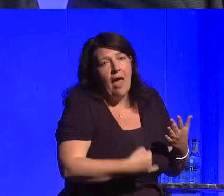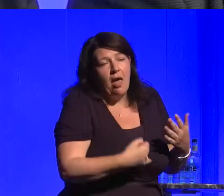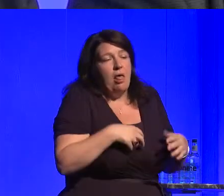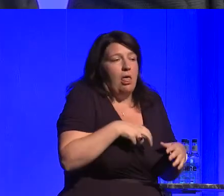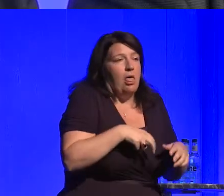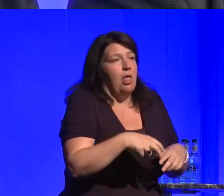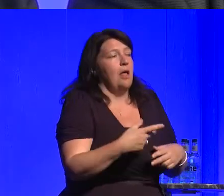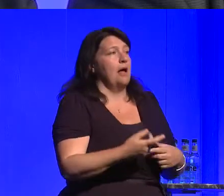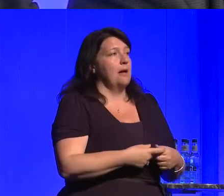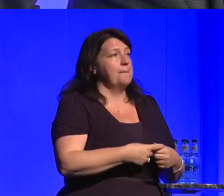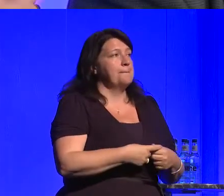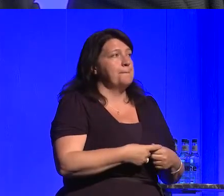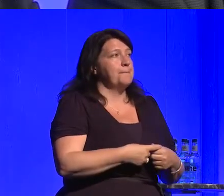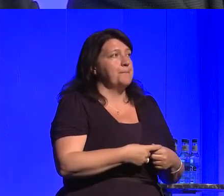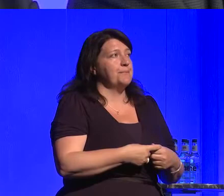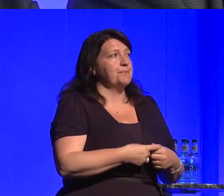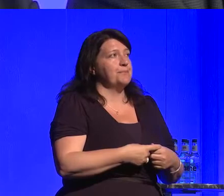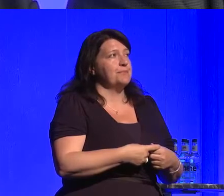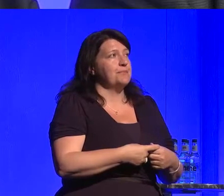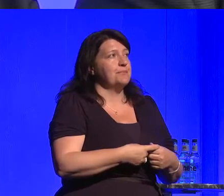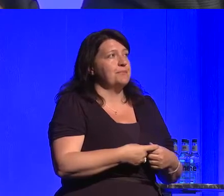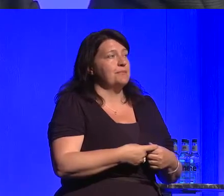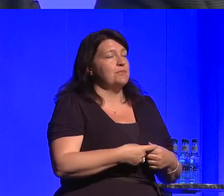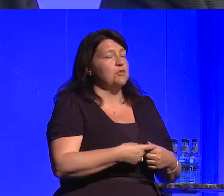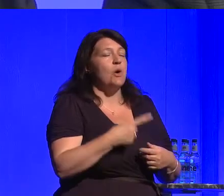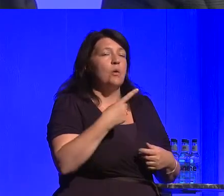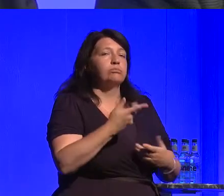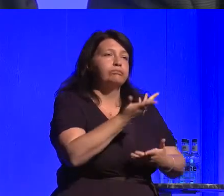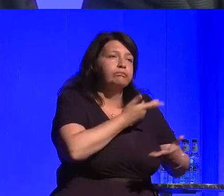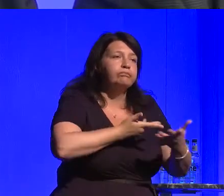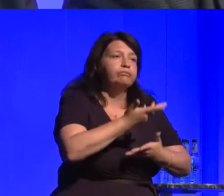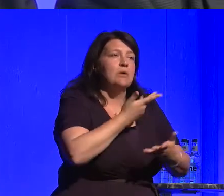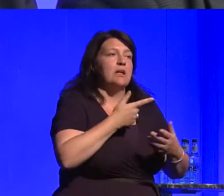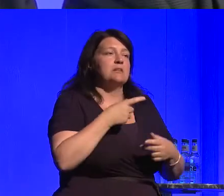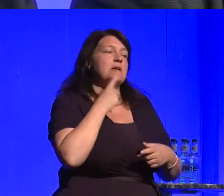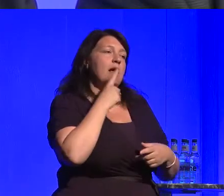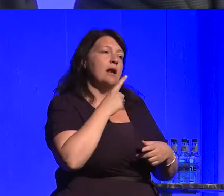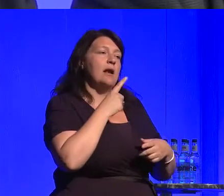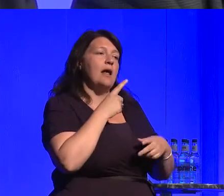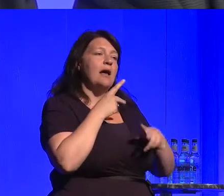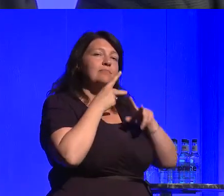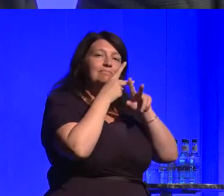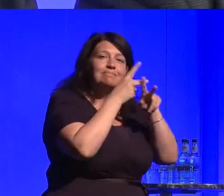And one of the things that came through very strongly was that palliative care is not just about cancer.